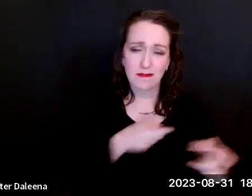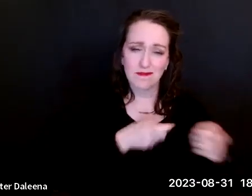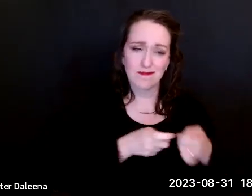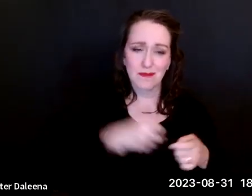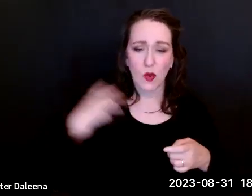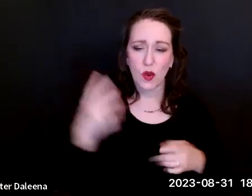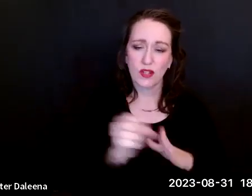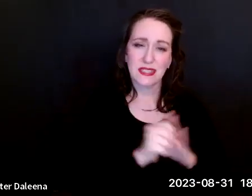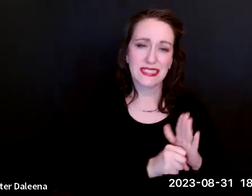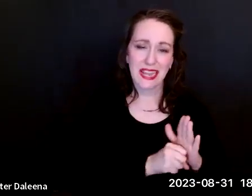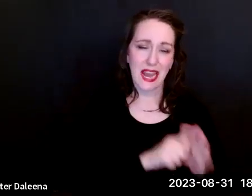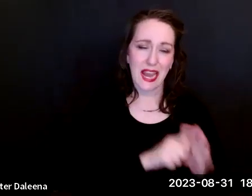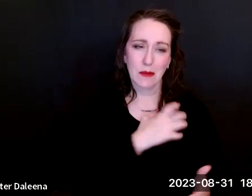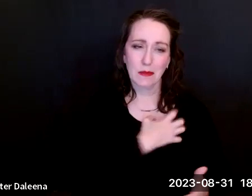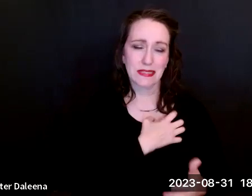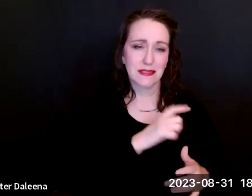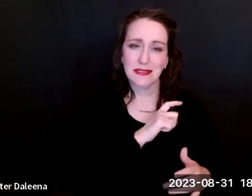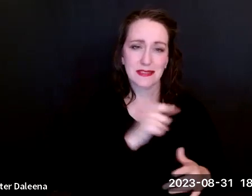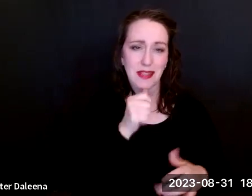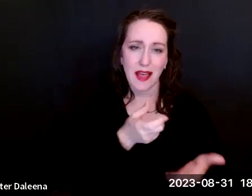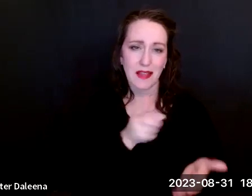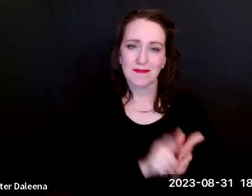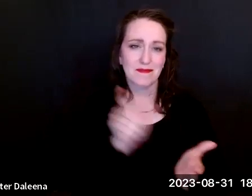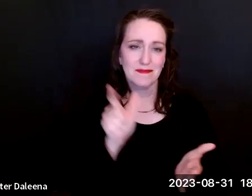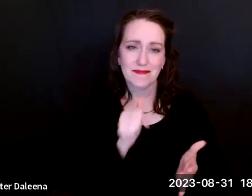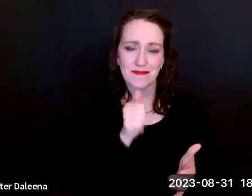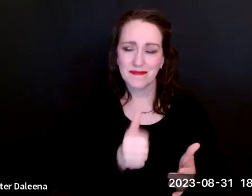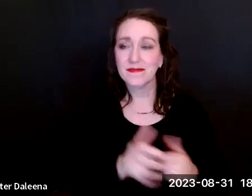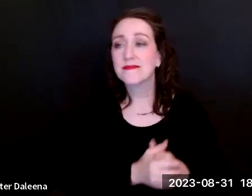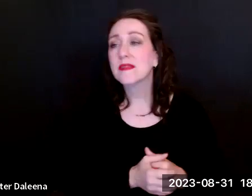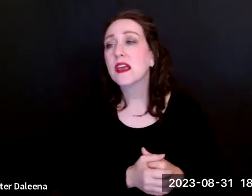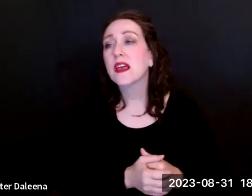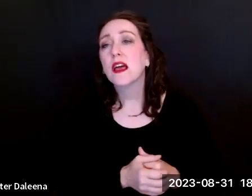Washington State Patrol and is not allowed if you are an in-state applicant you do